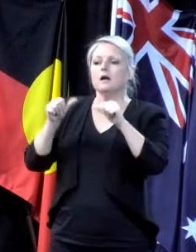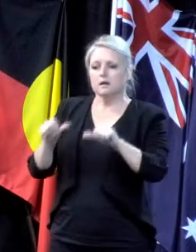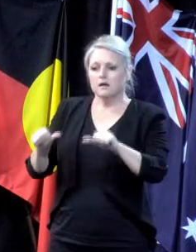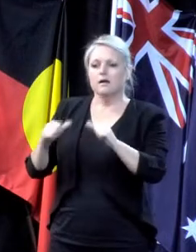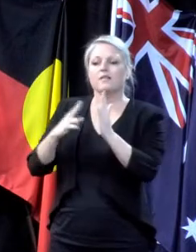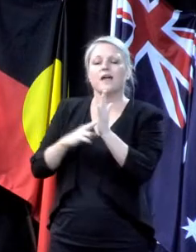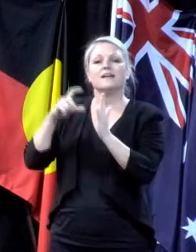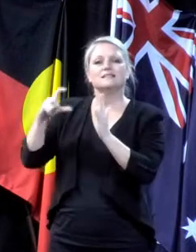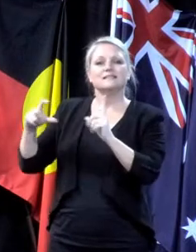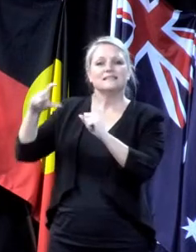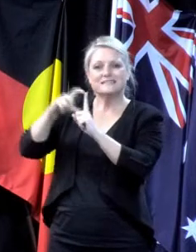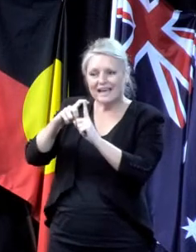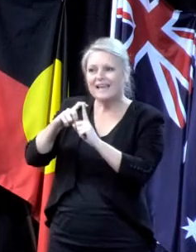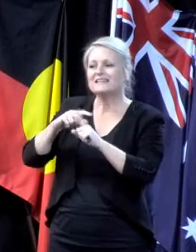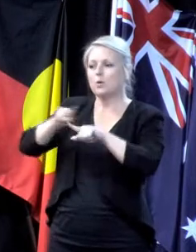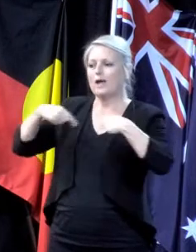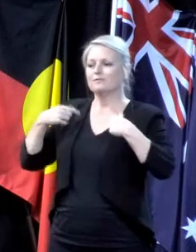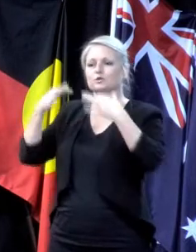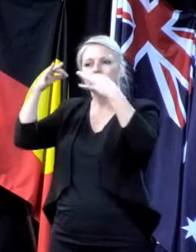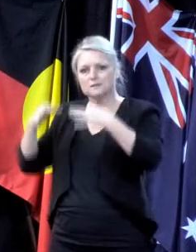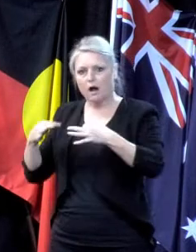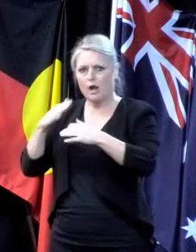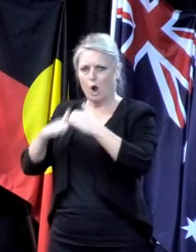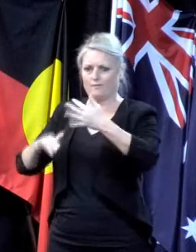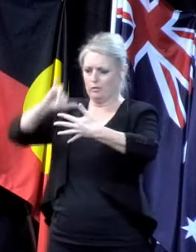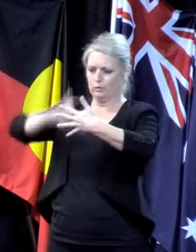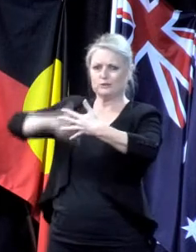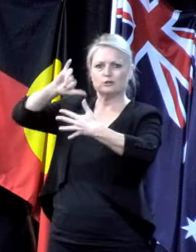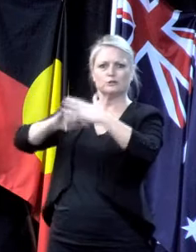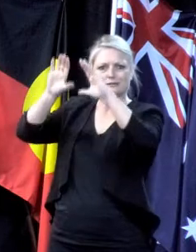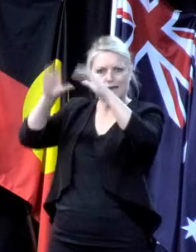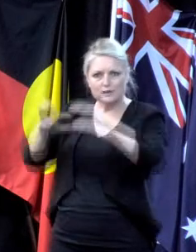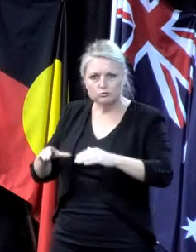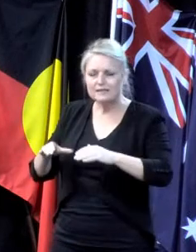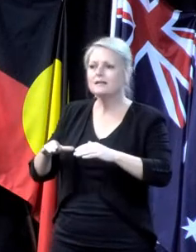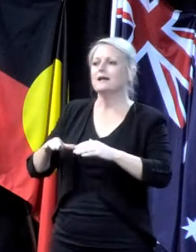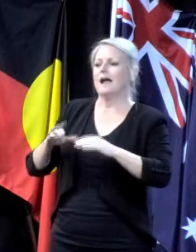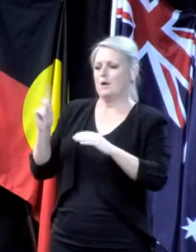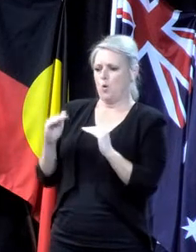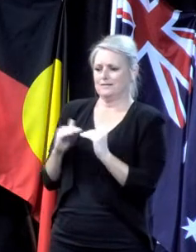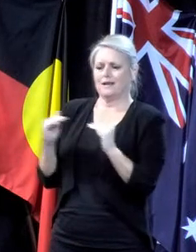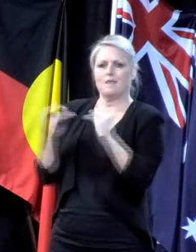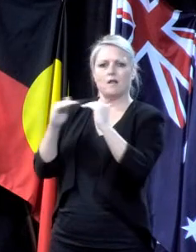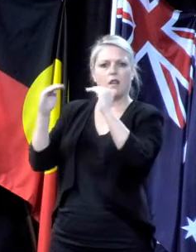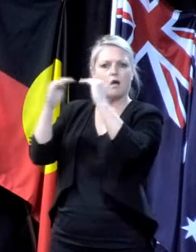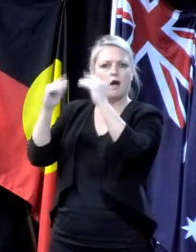the category of disability and also about the level of adjustments being provided. So in a high school situation,